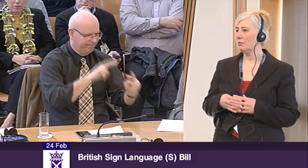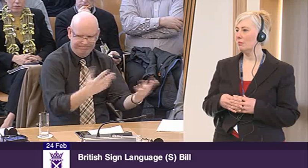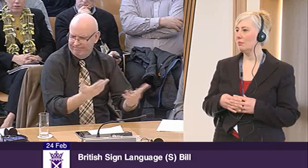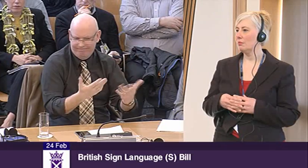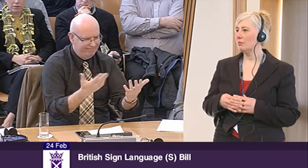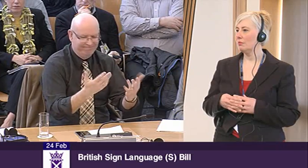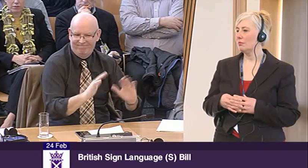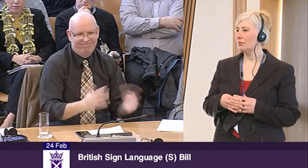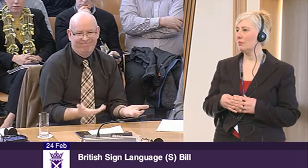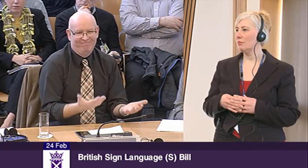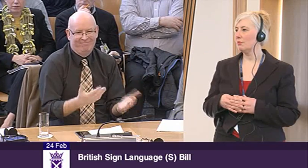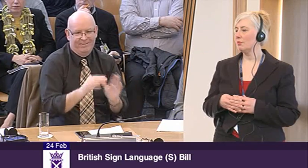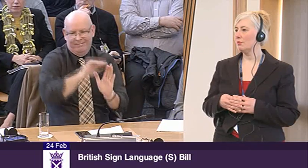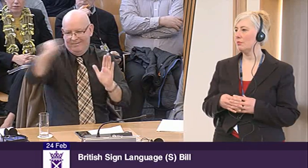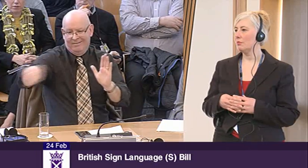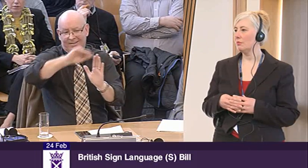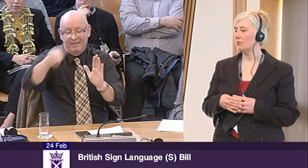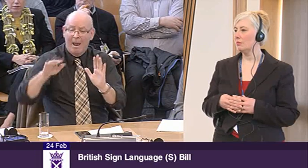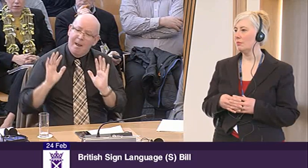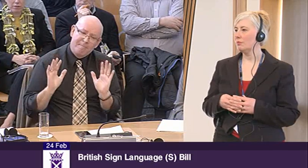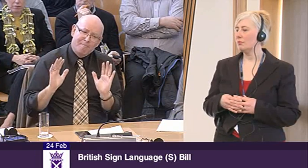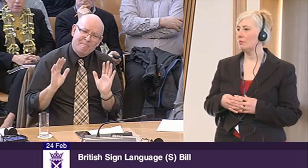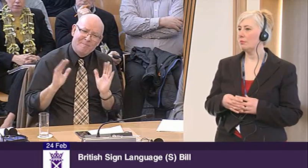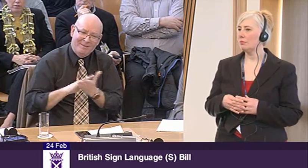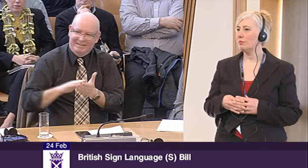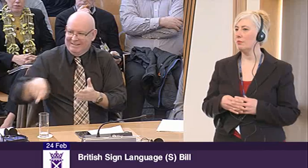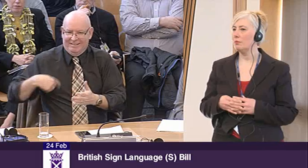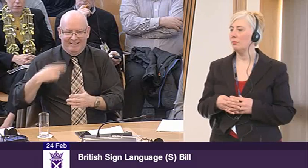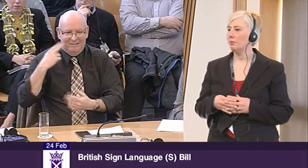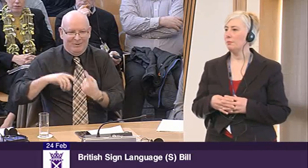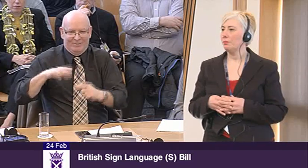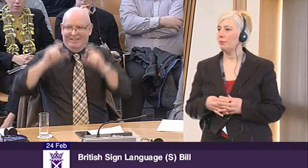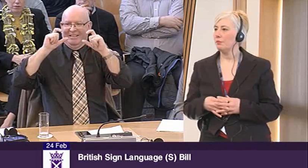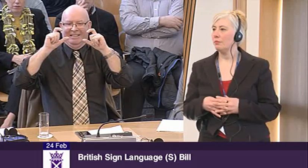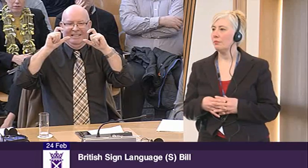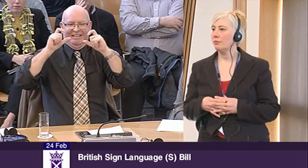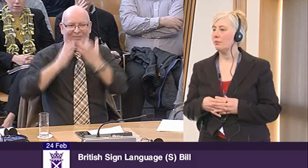in the morning. They are not highly visible, and are not celebrating our language and putting